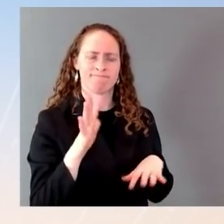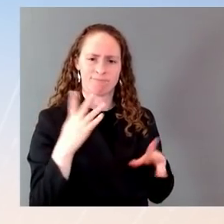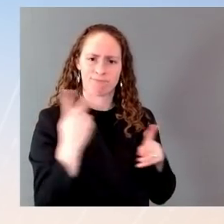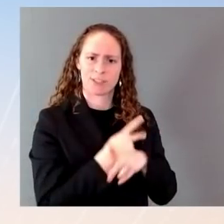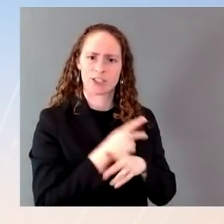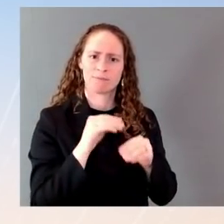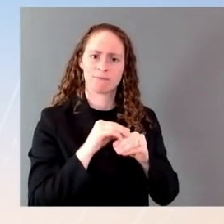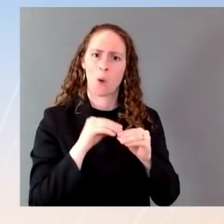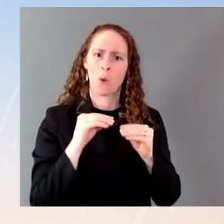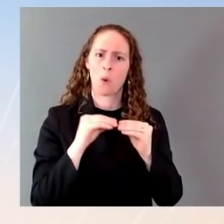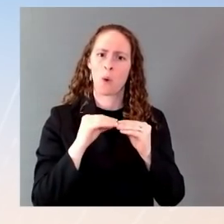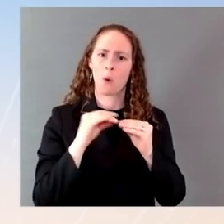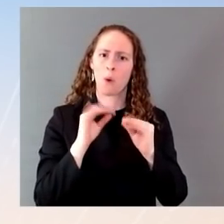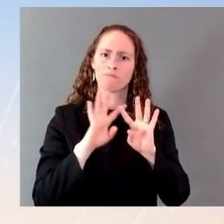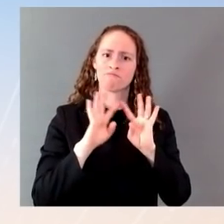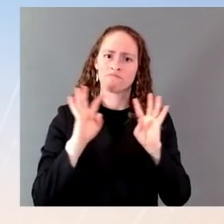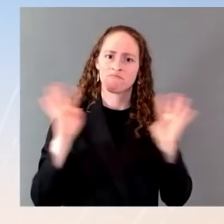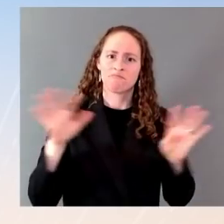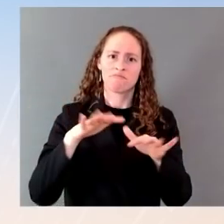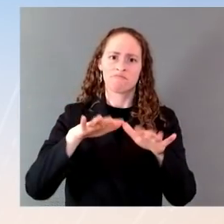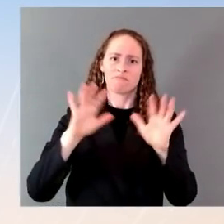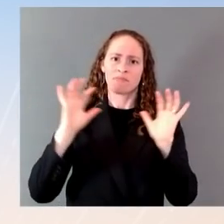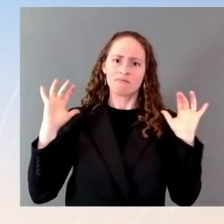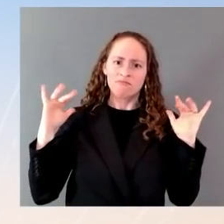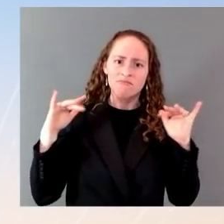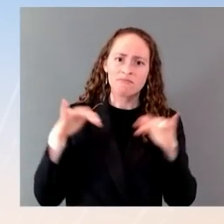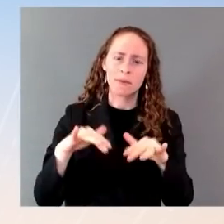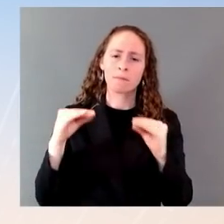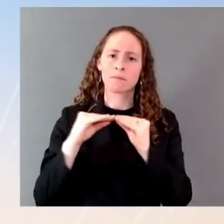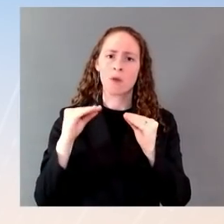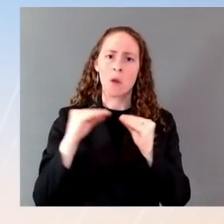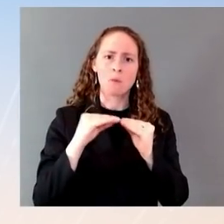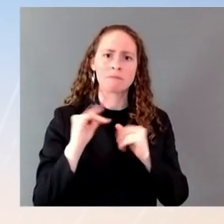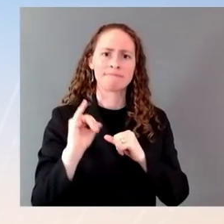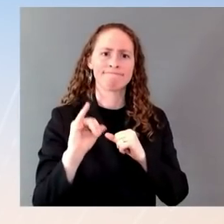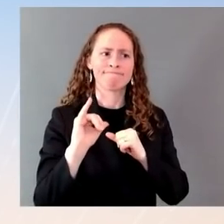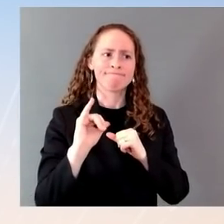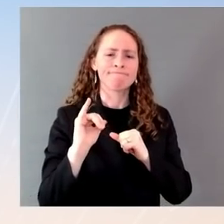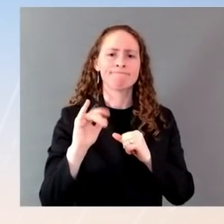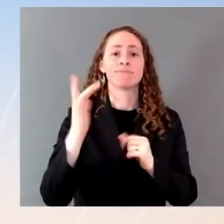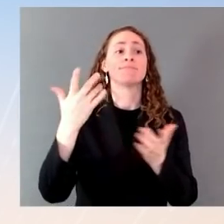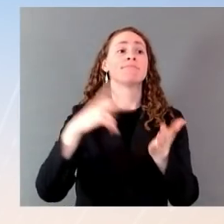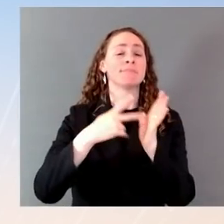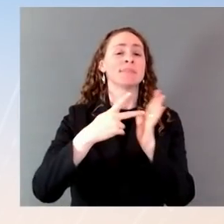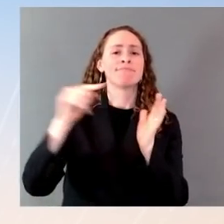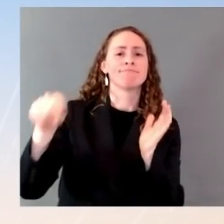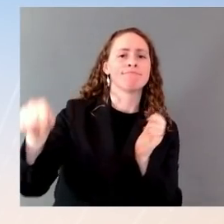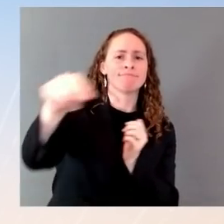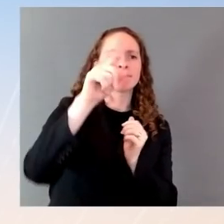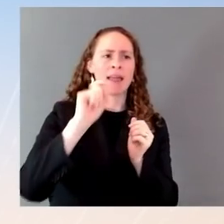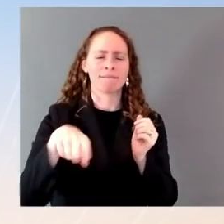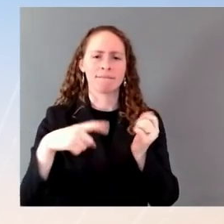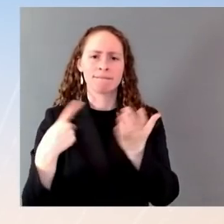They will be seeking, we expect, additional capabilities and potentially additional deployments, and the United States will be looking to respond